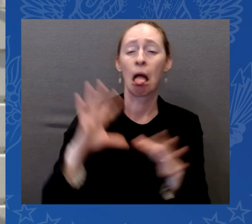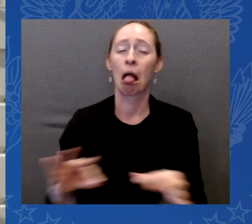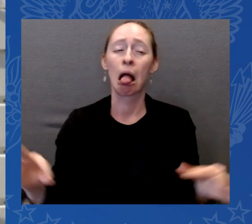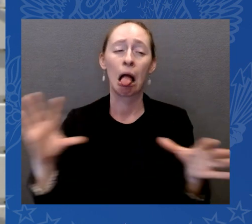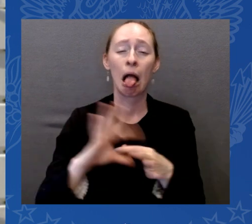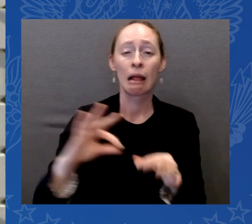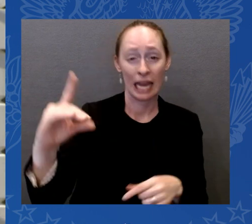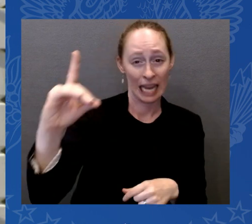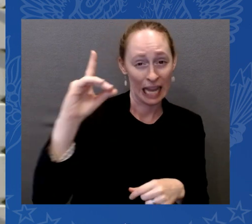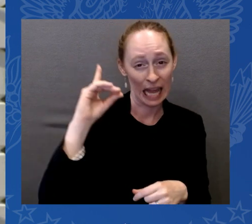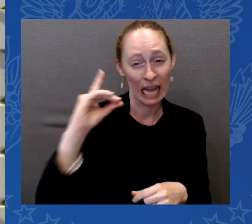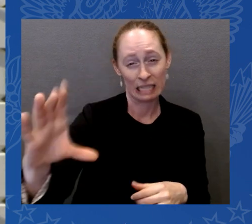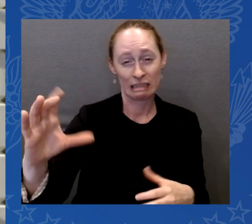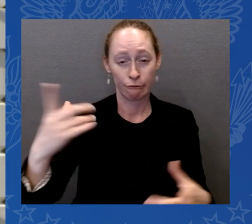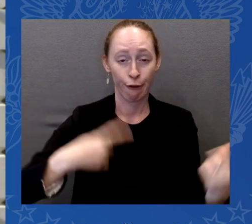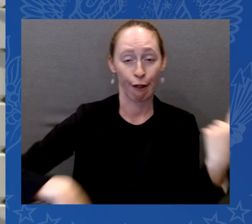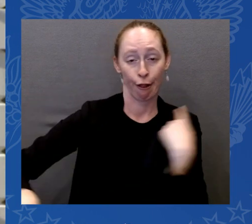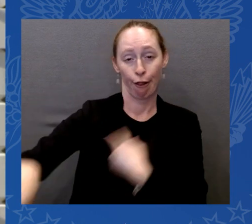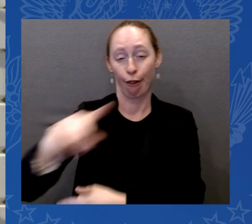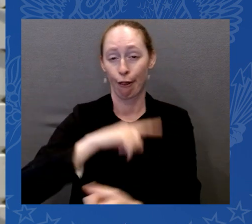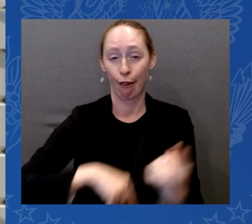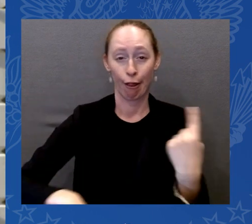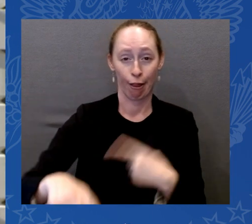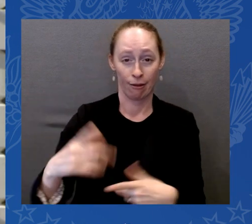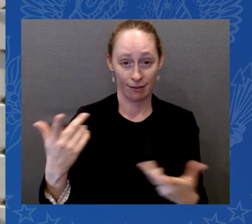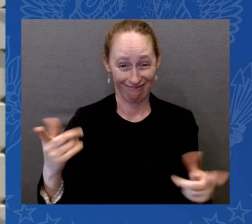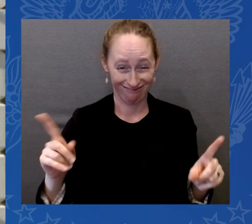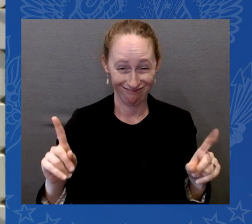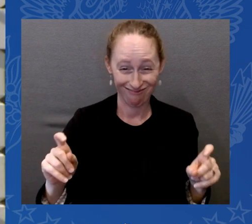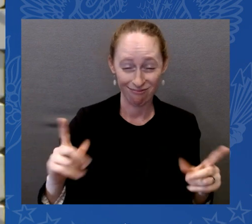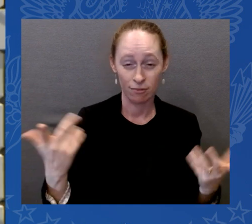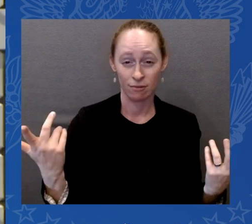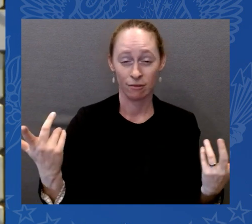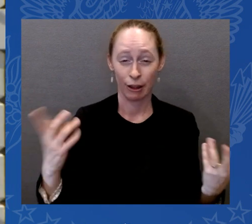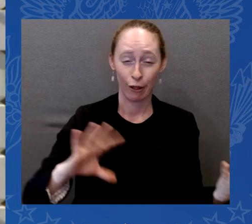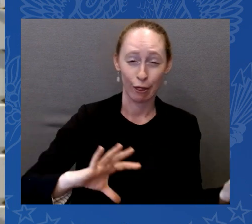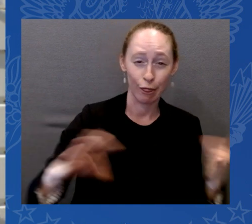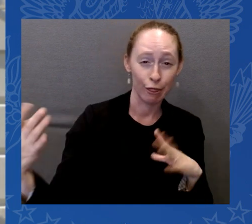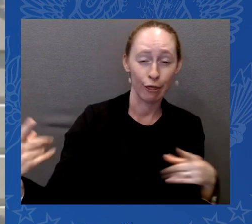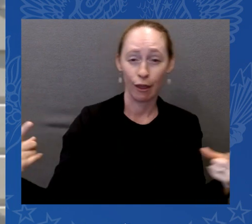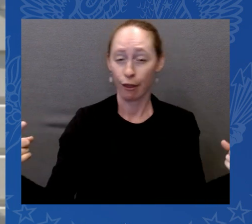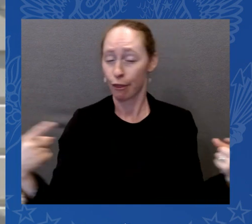Too often, we confuse setbacks with defeat. Too often, we hand the biggest microphones